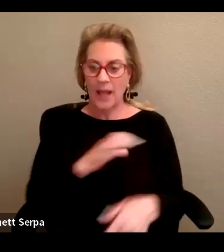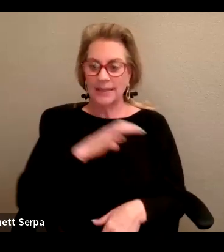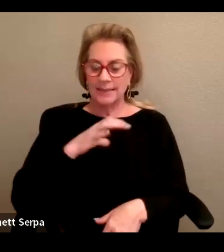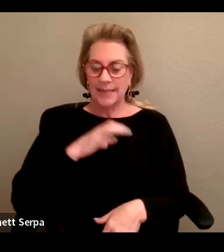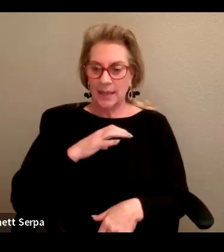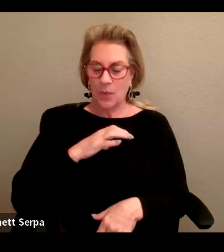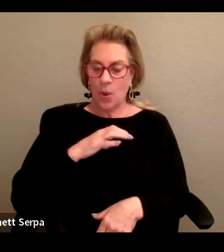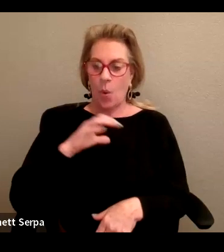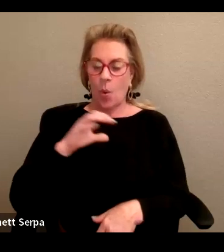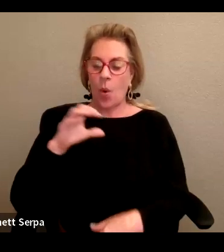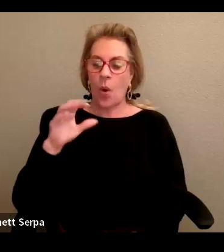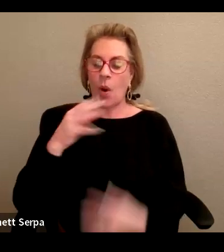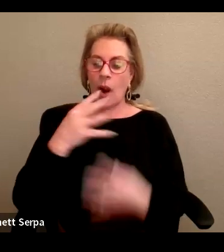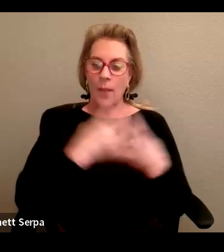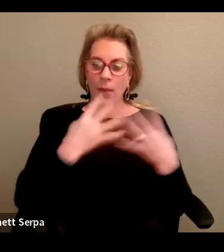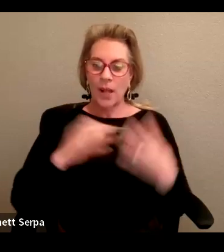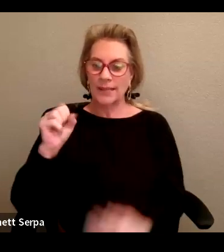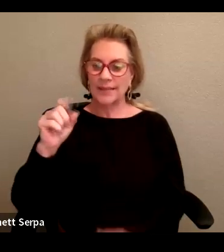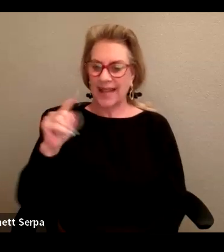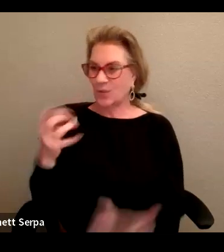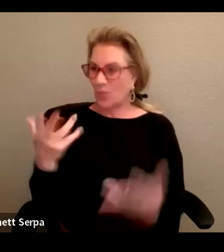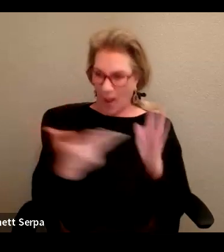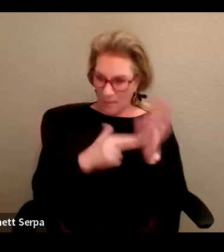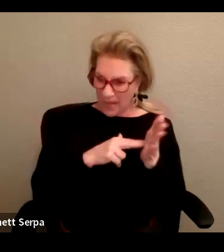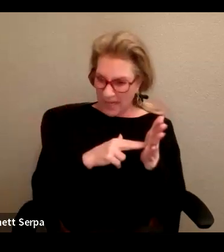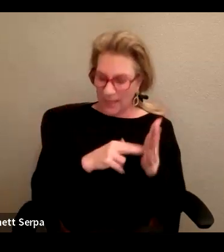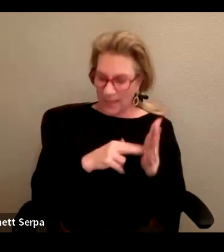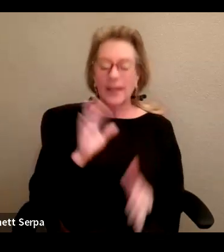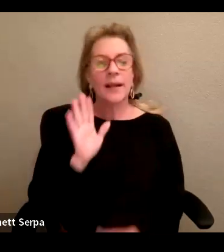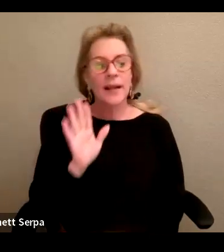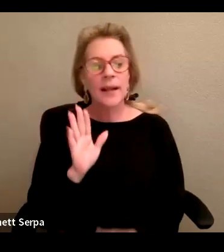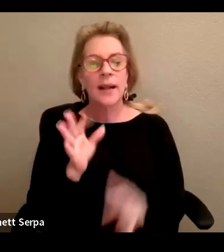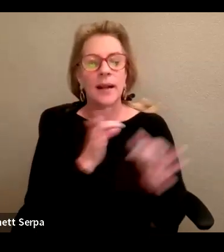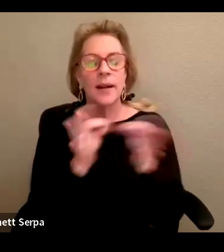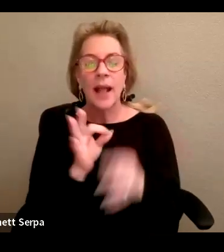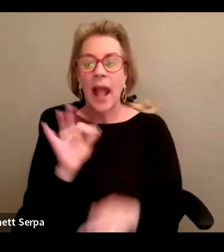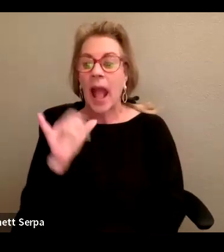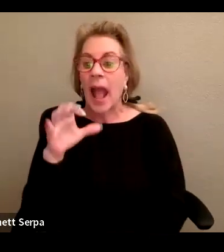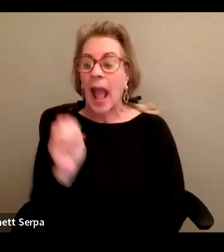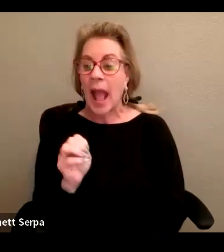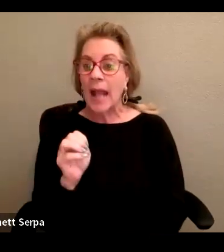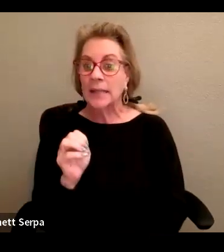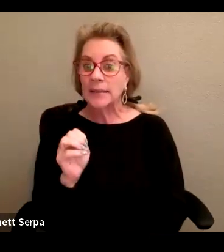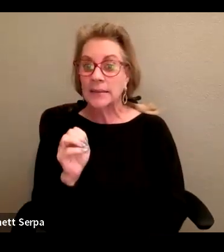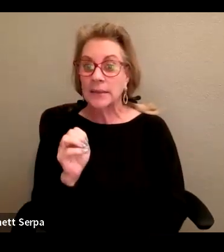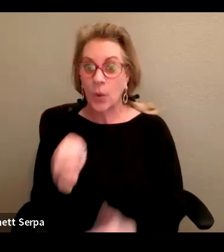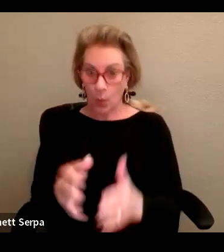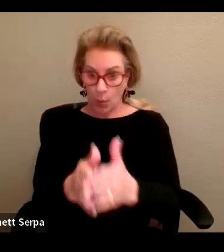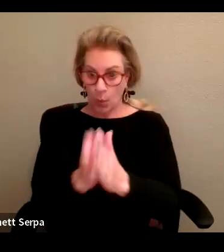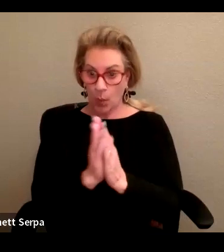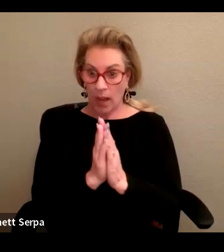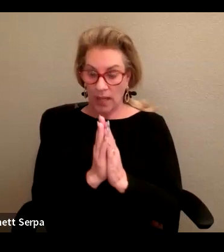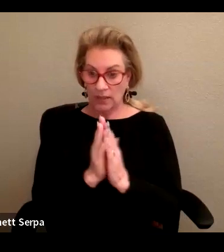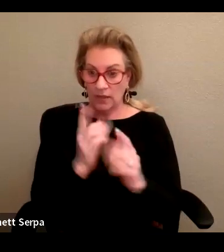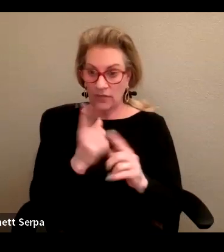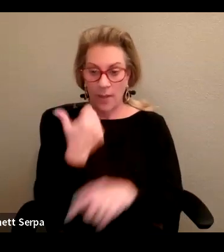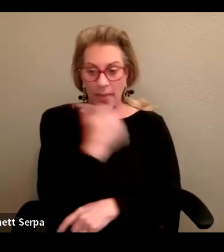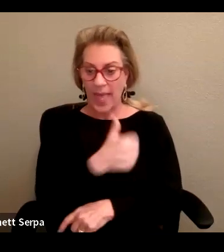status what does this mean it means that if ice were to request from any of the public agencies